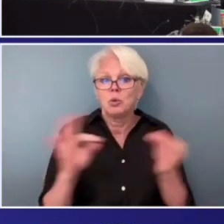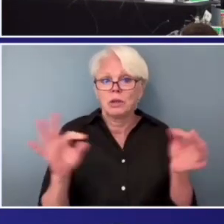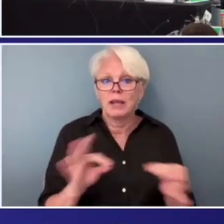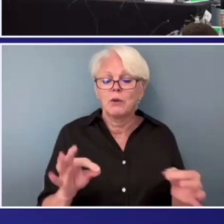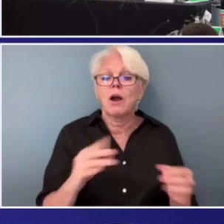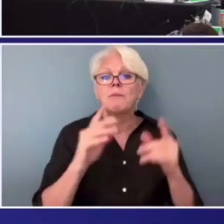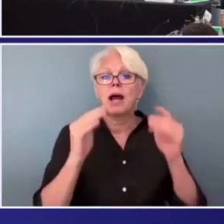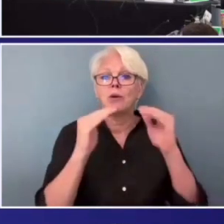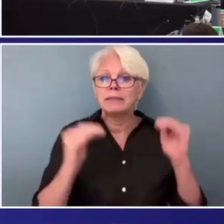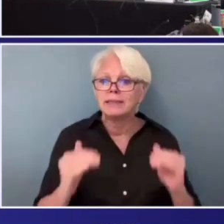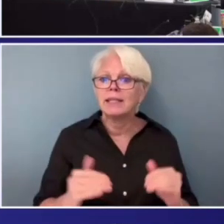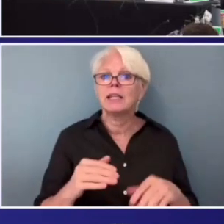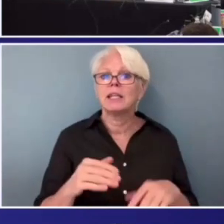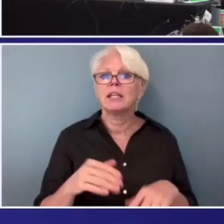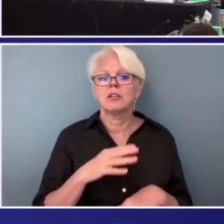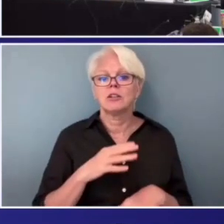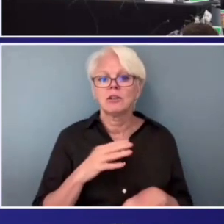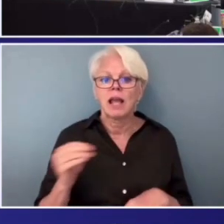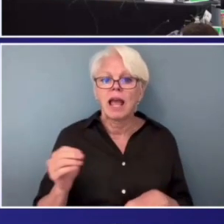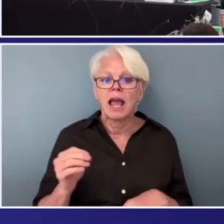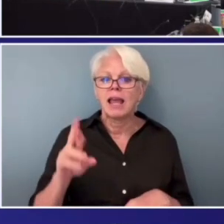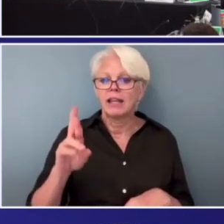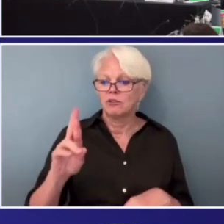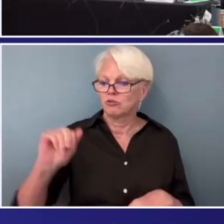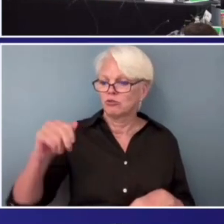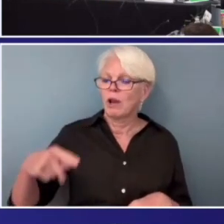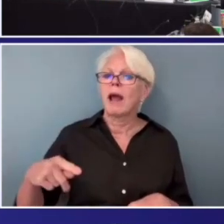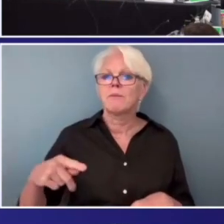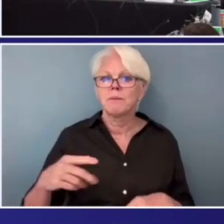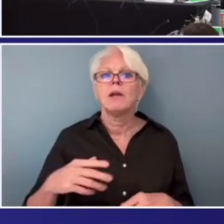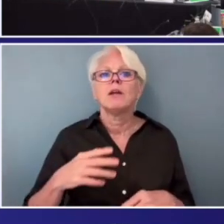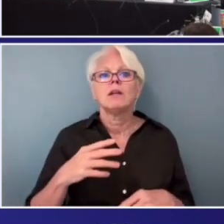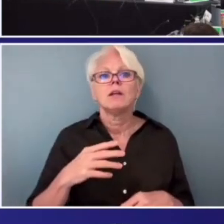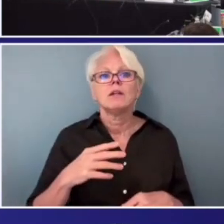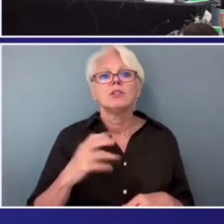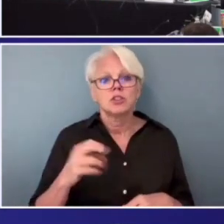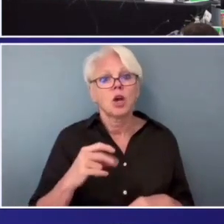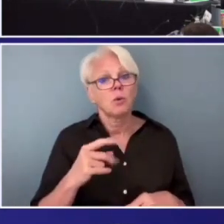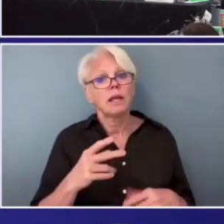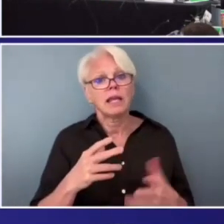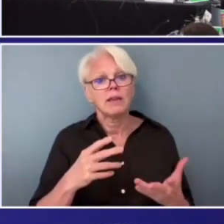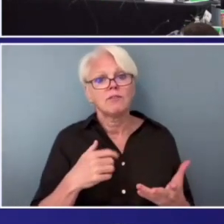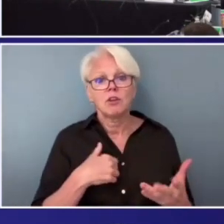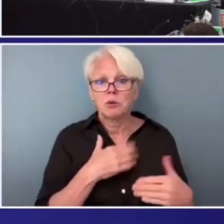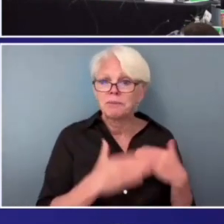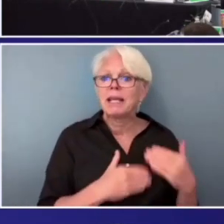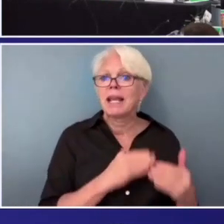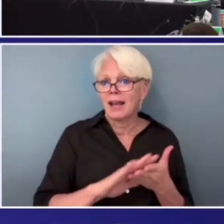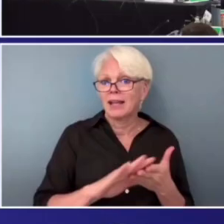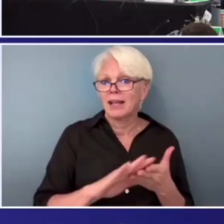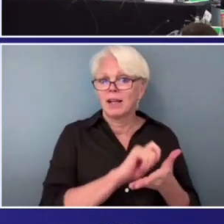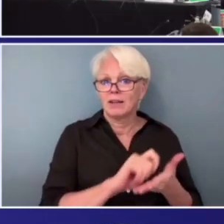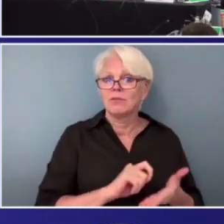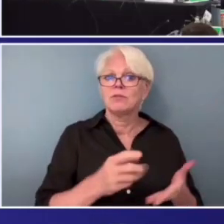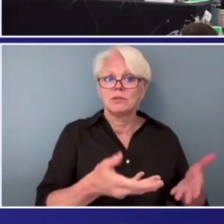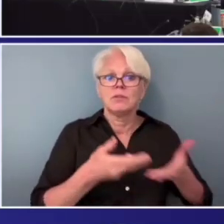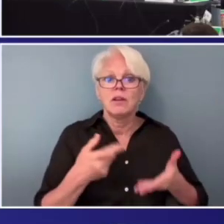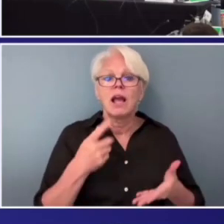Repayment Assistance Plan. So if you would be so kind as to do that for us, I think that is a better way, a better use of our time to showcase what